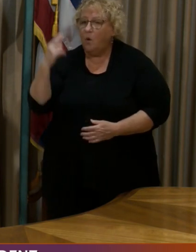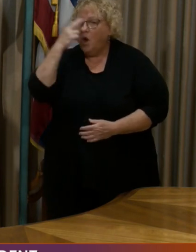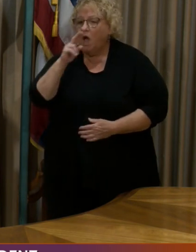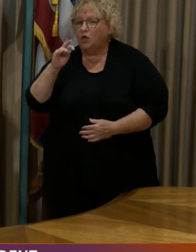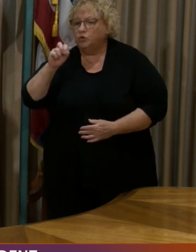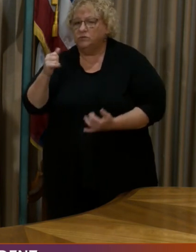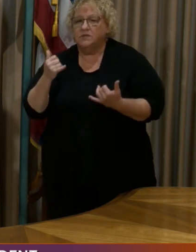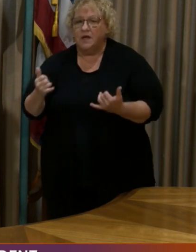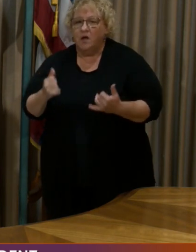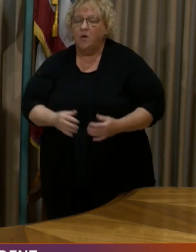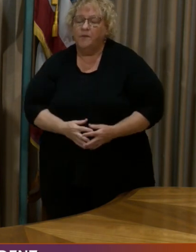ALL RIGHT. THANK YOU.